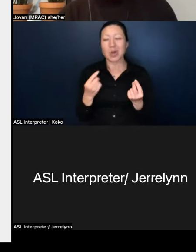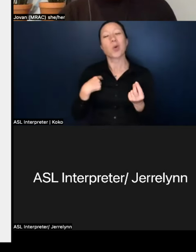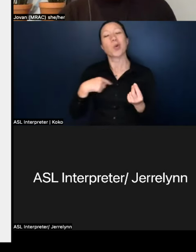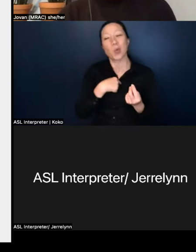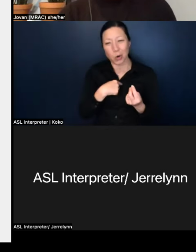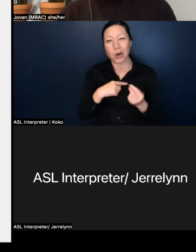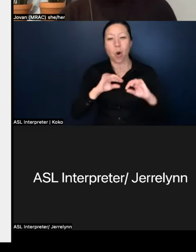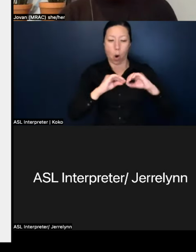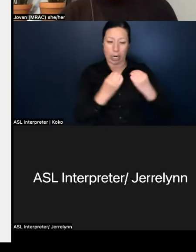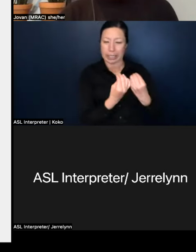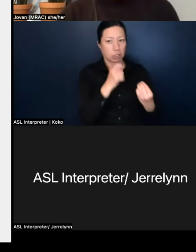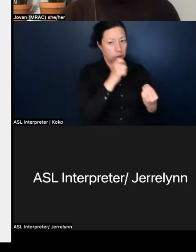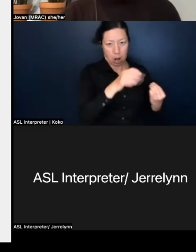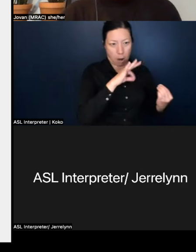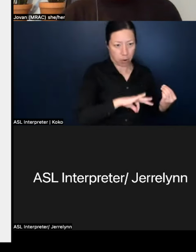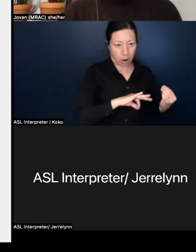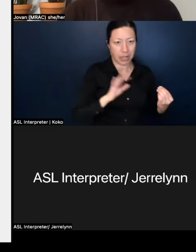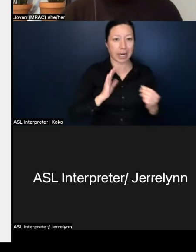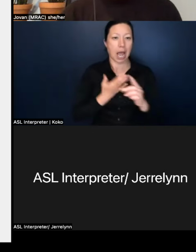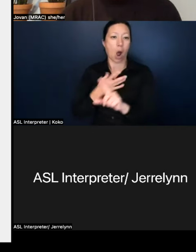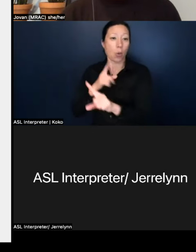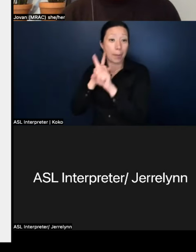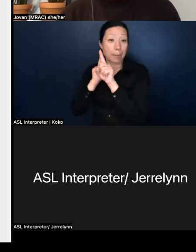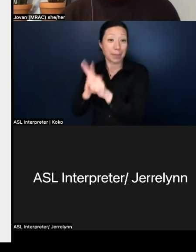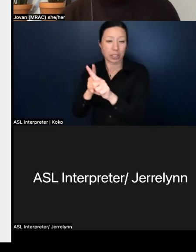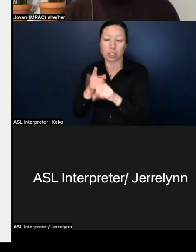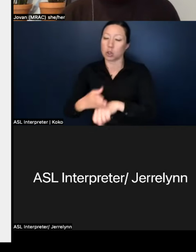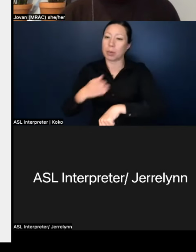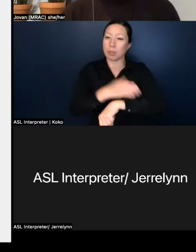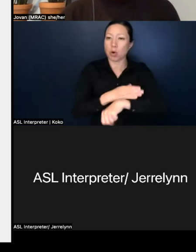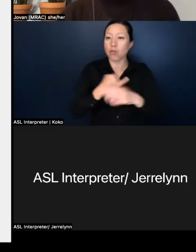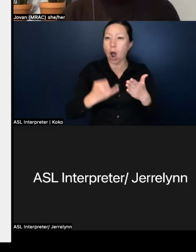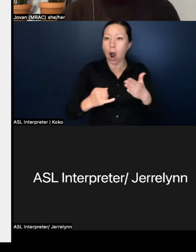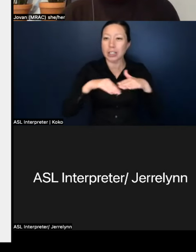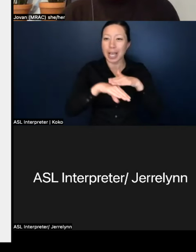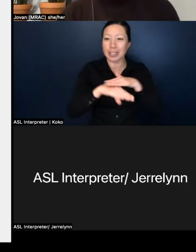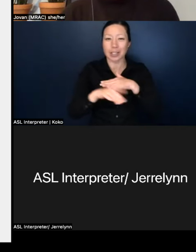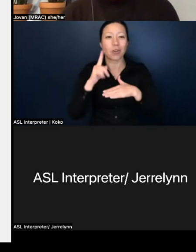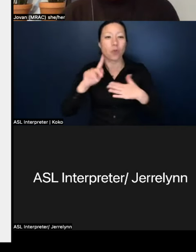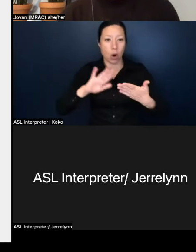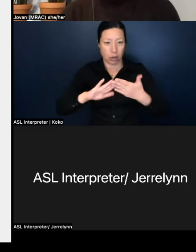to improve arts access for communities in the seven county metro region